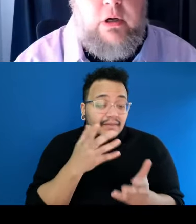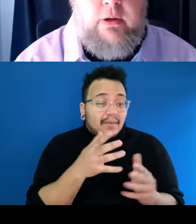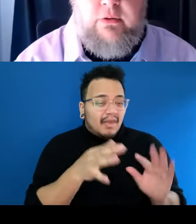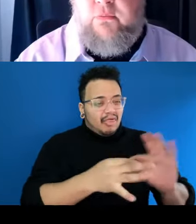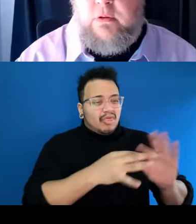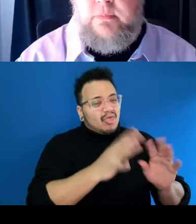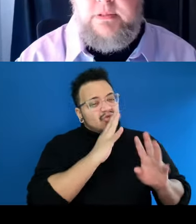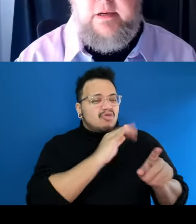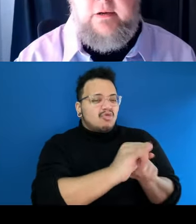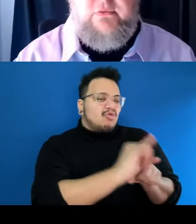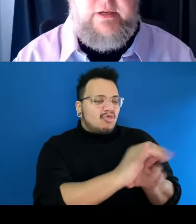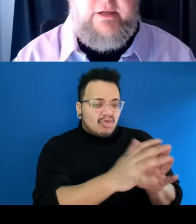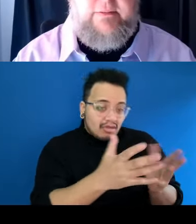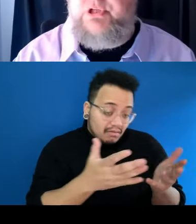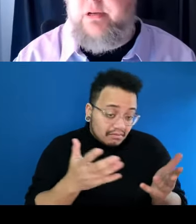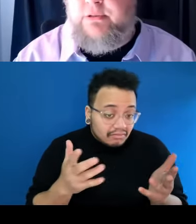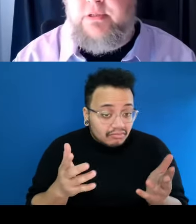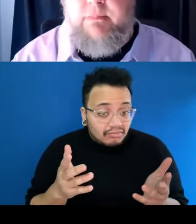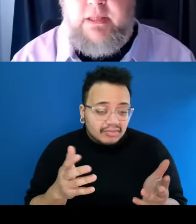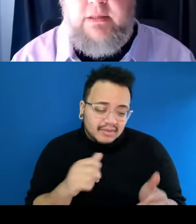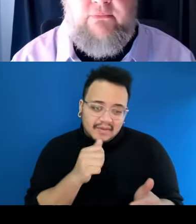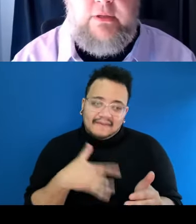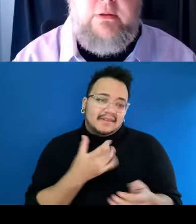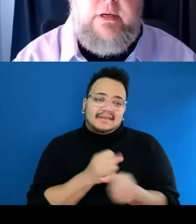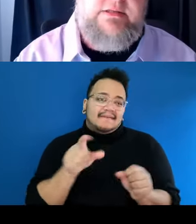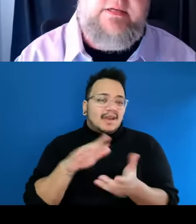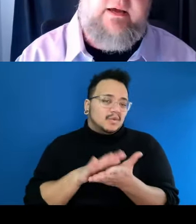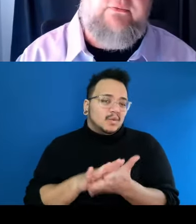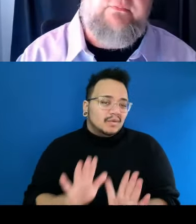or other forms of challenges that make them feel unsafe.